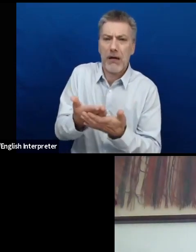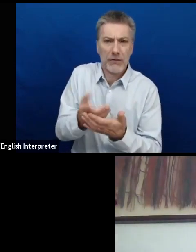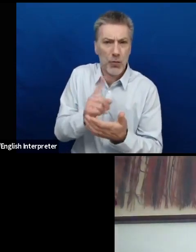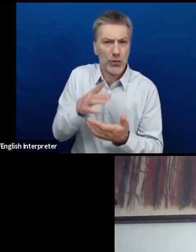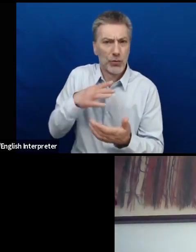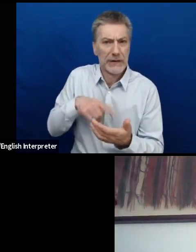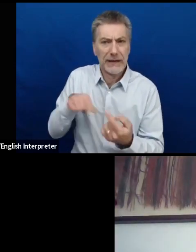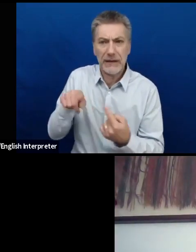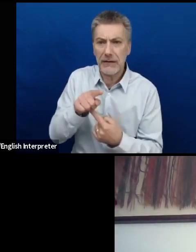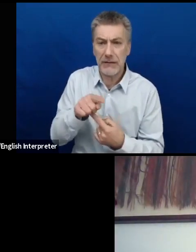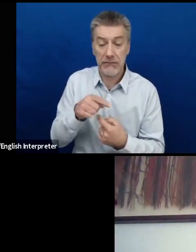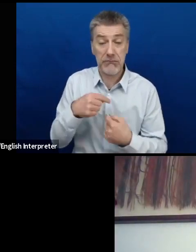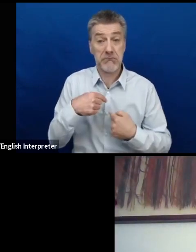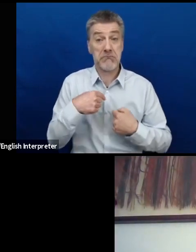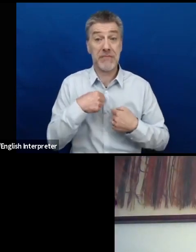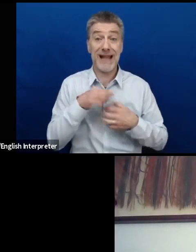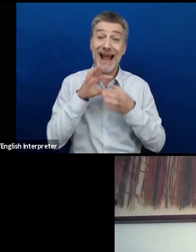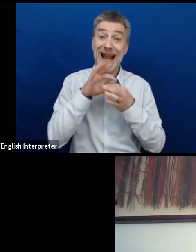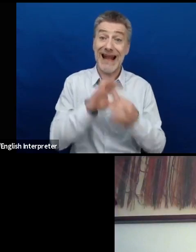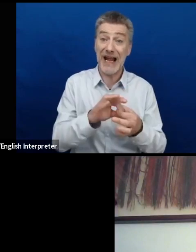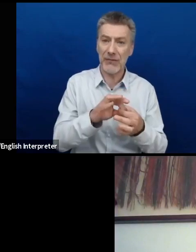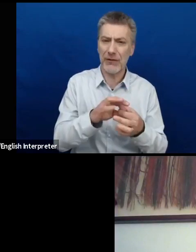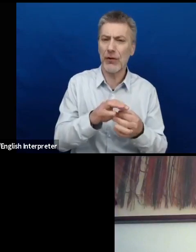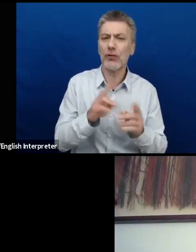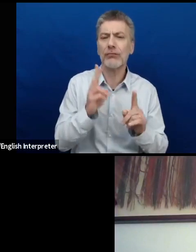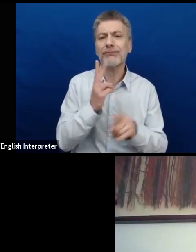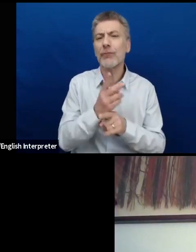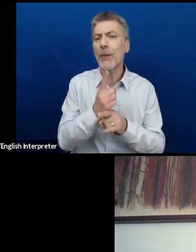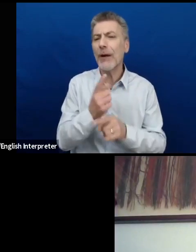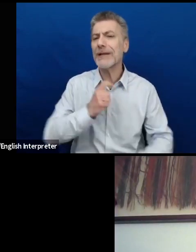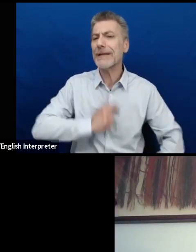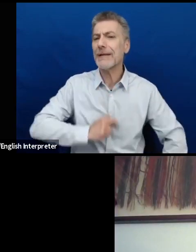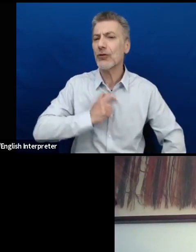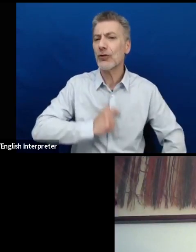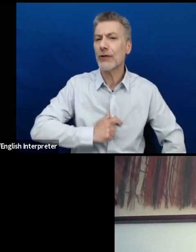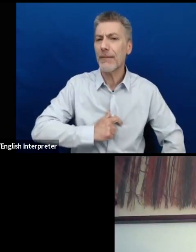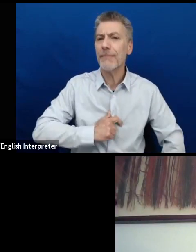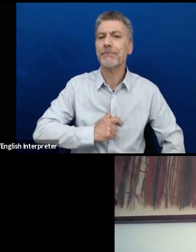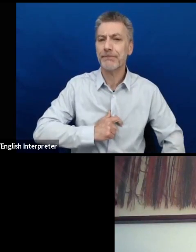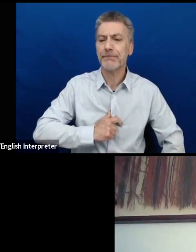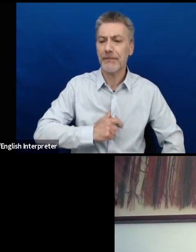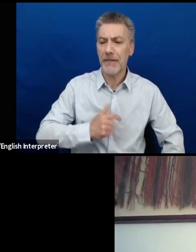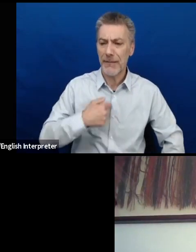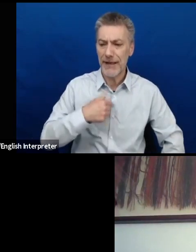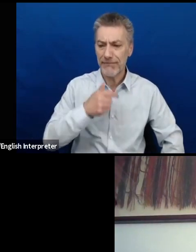ask in the global south a increasing number of right base demands are reased